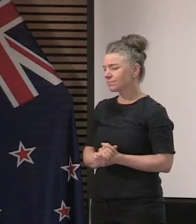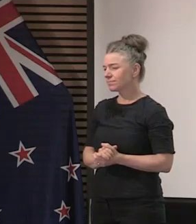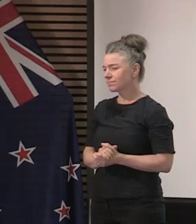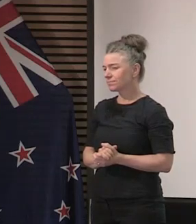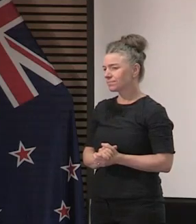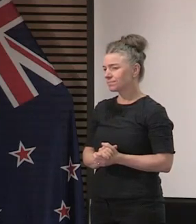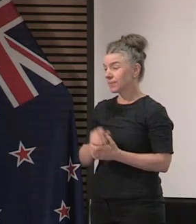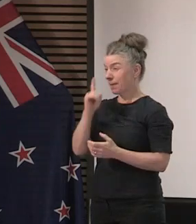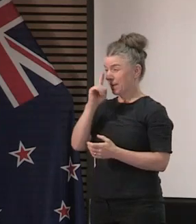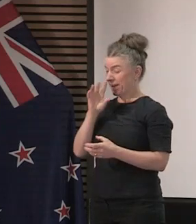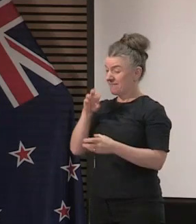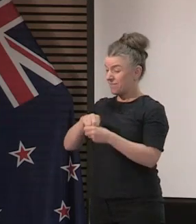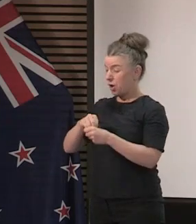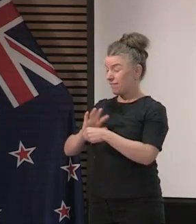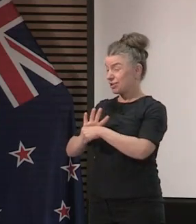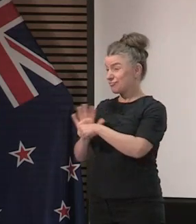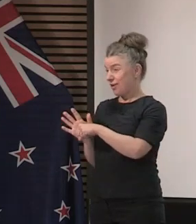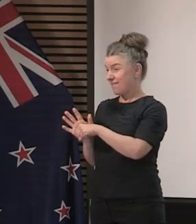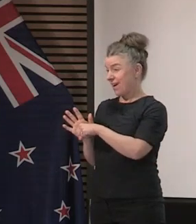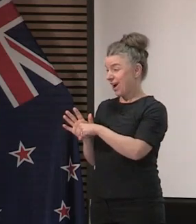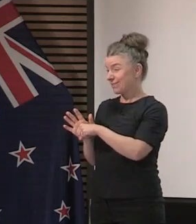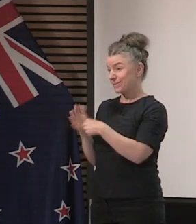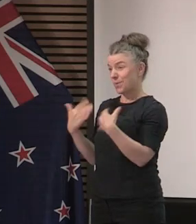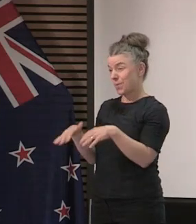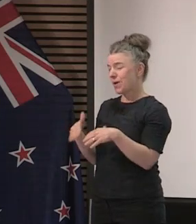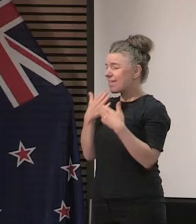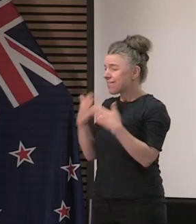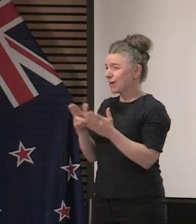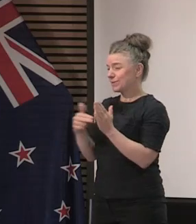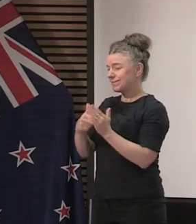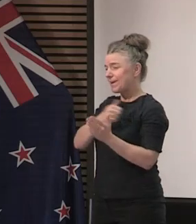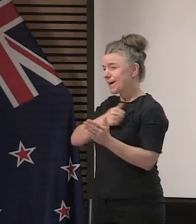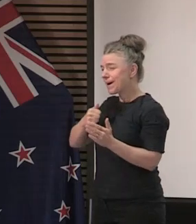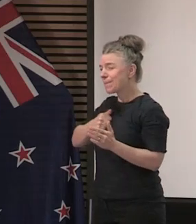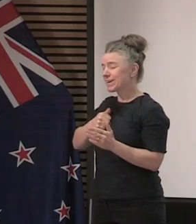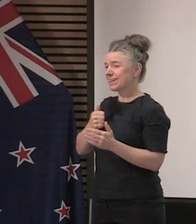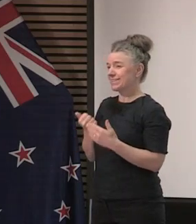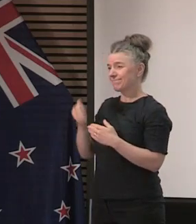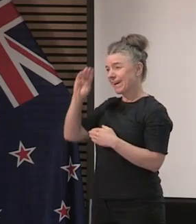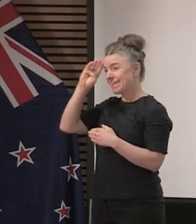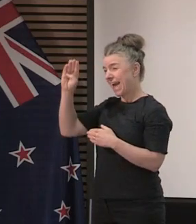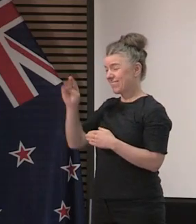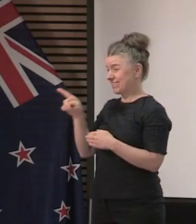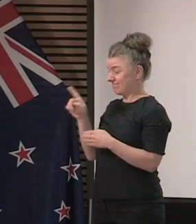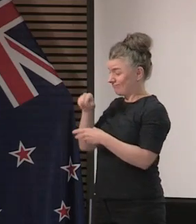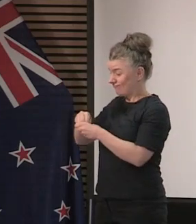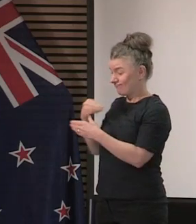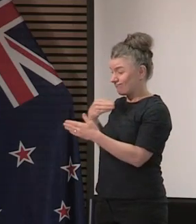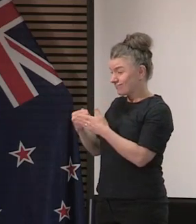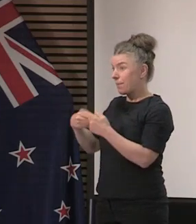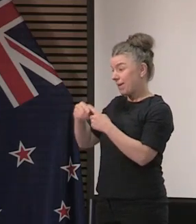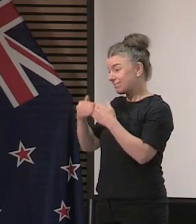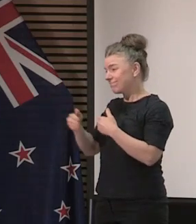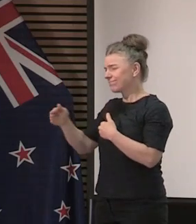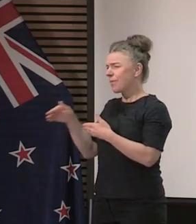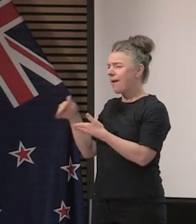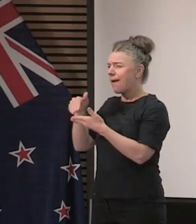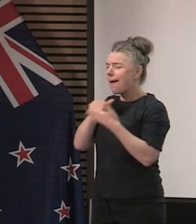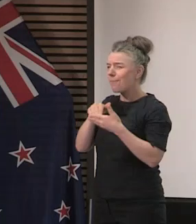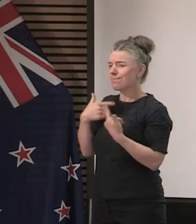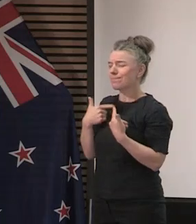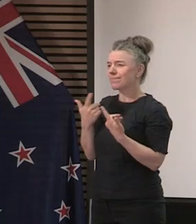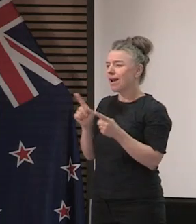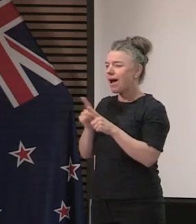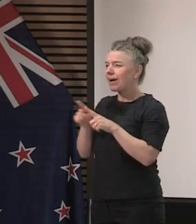you to visit Standatdawn Com.